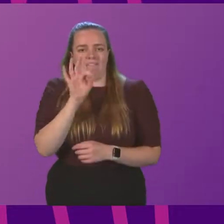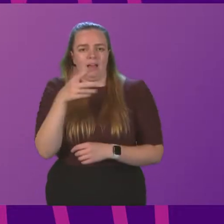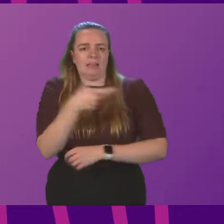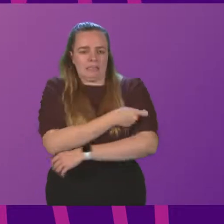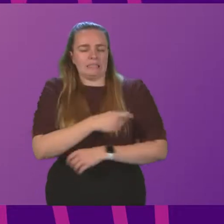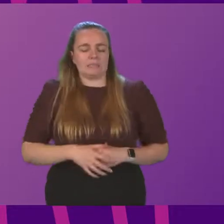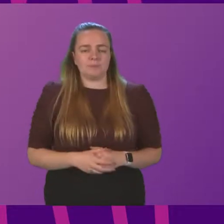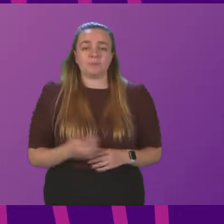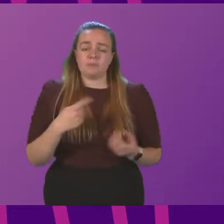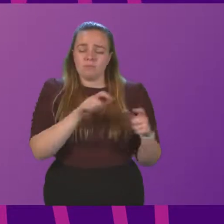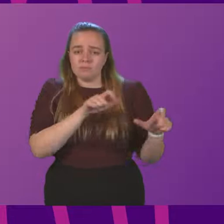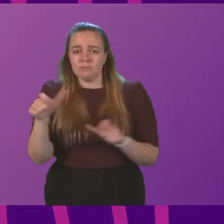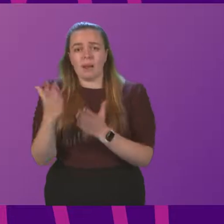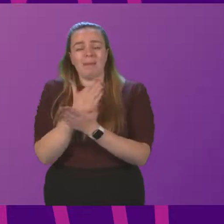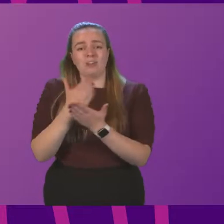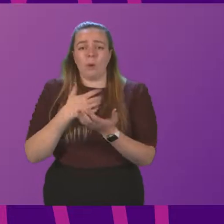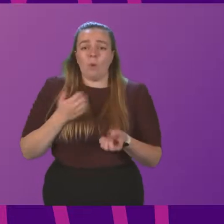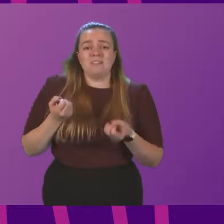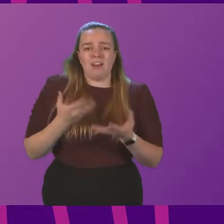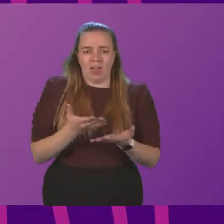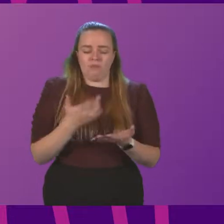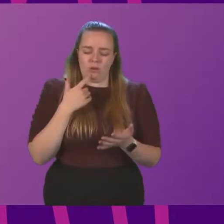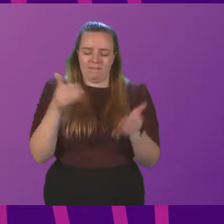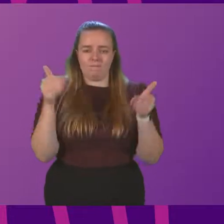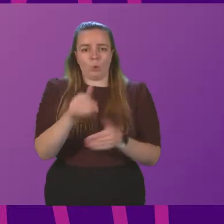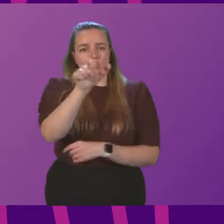We continue to ensure that our delivery model is person centred and meets the needs